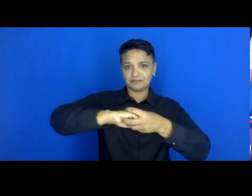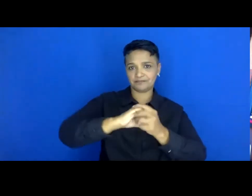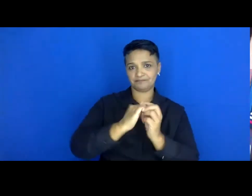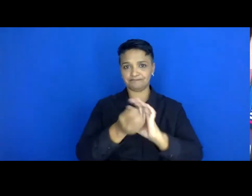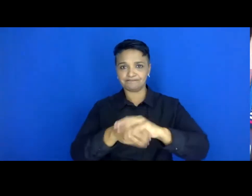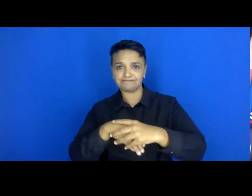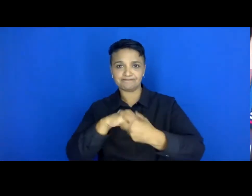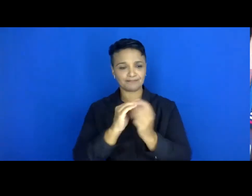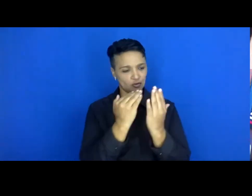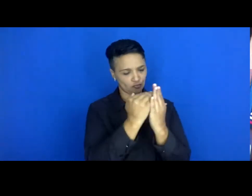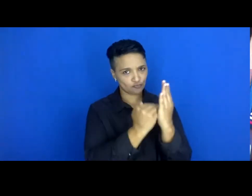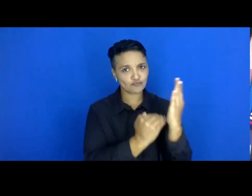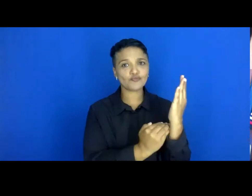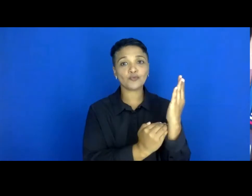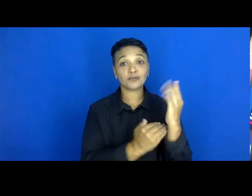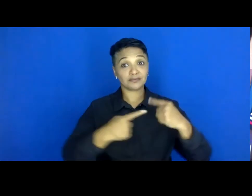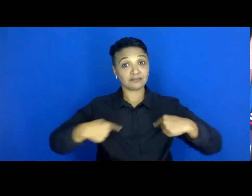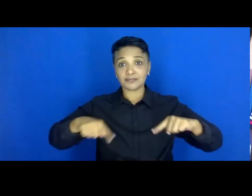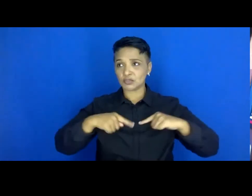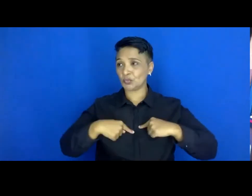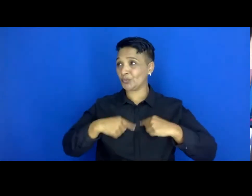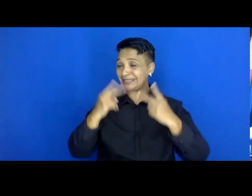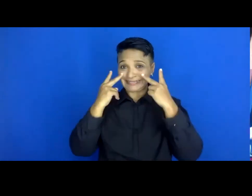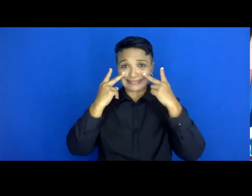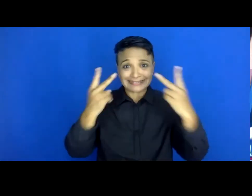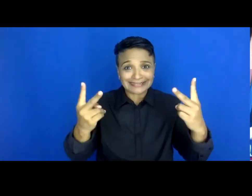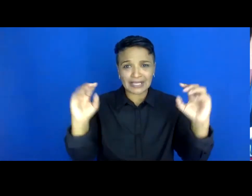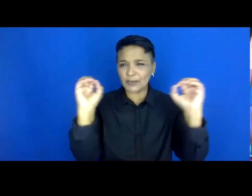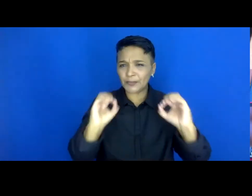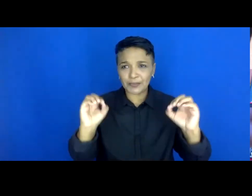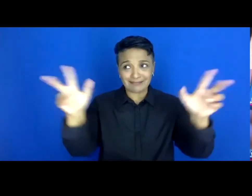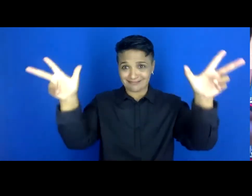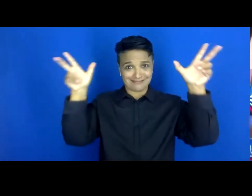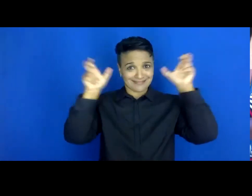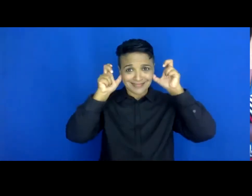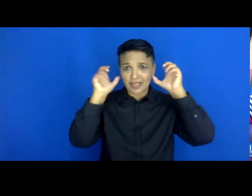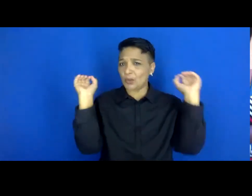as persons who don't see who don't hear we had to learn how to use sanitizers